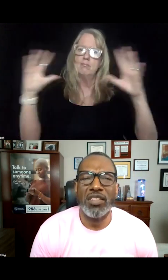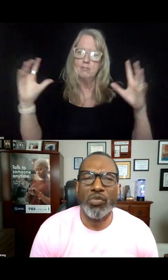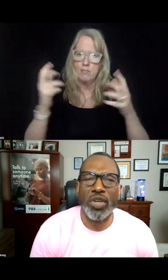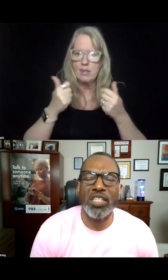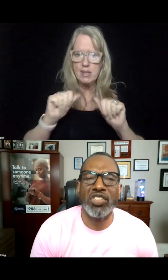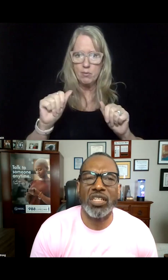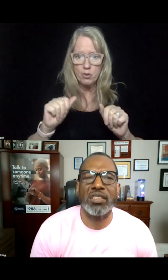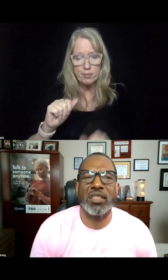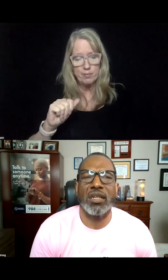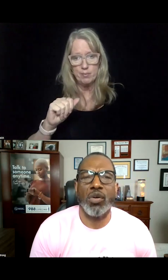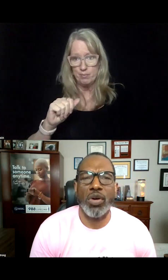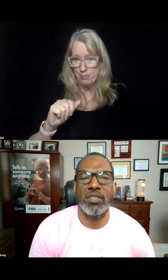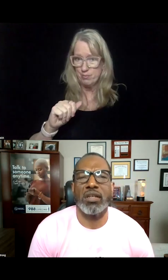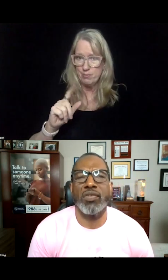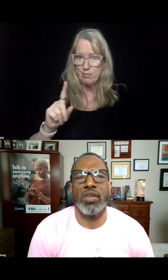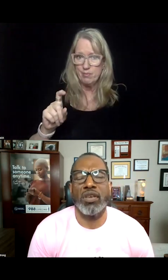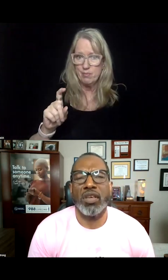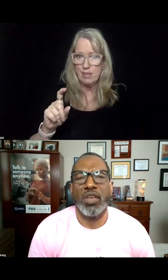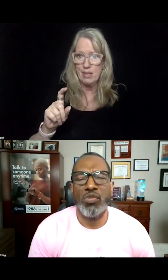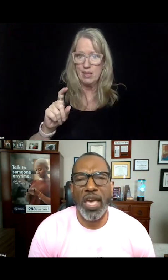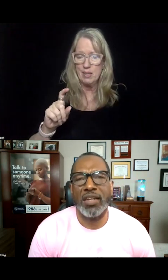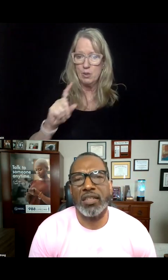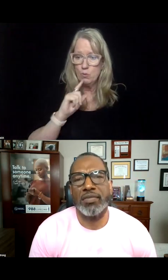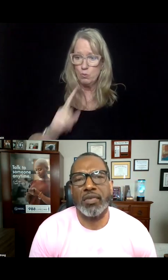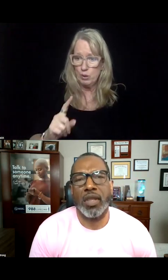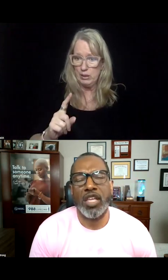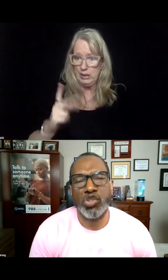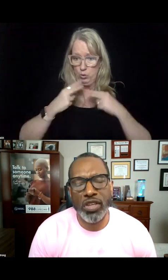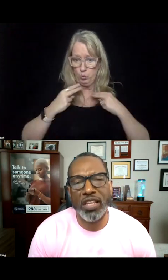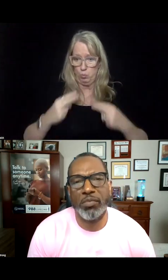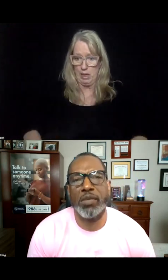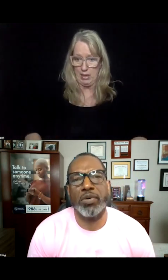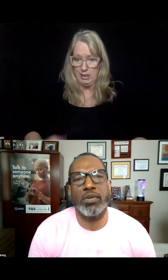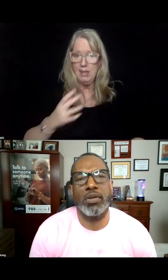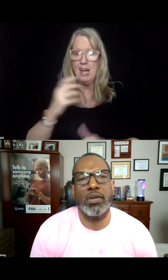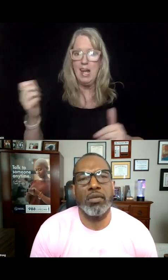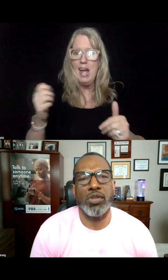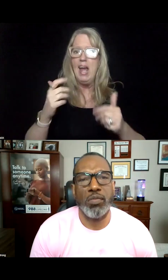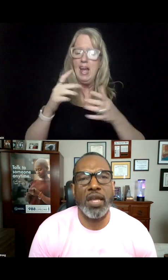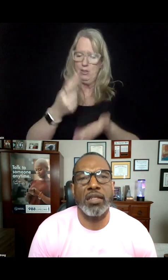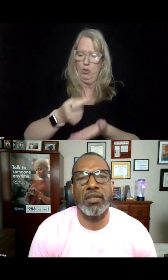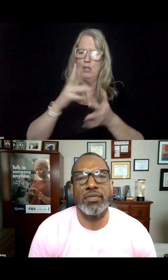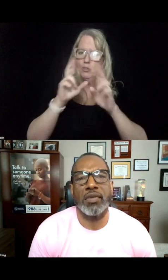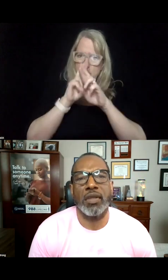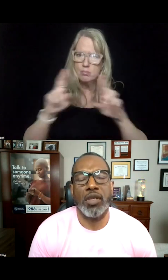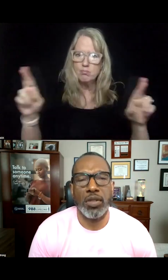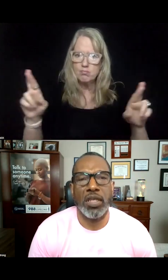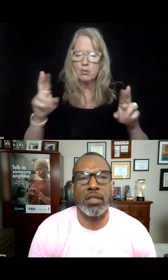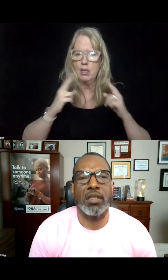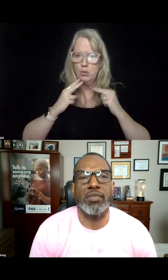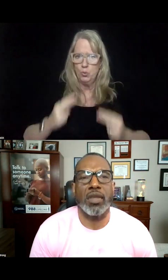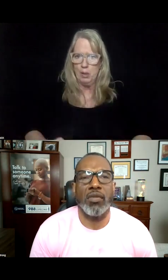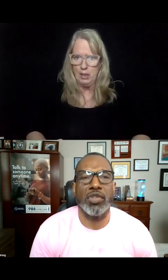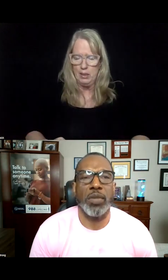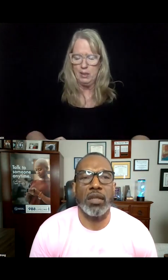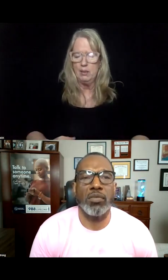IS IT REALLY JUST A QUESTION OF HUMANITY AND TREATING PEOPLE WITH HUMANITY AND RESPECT?